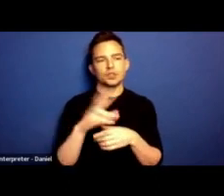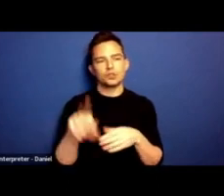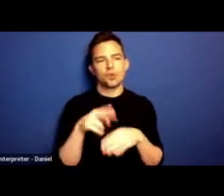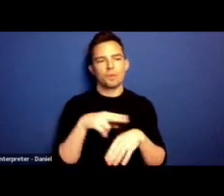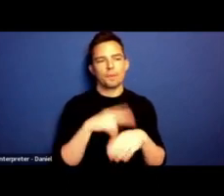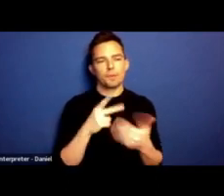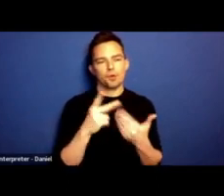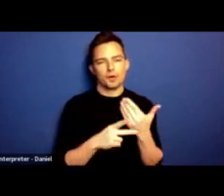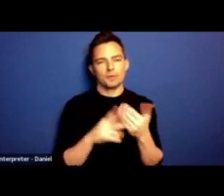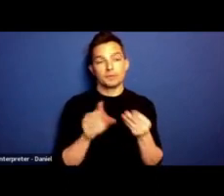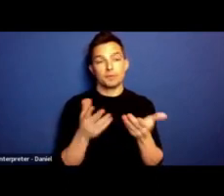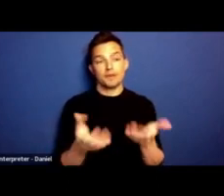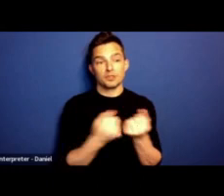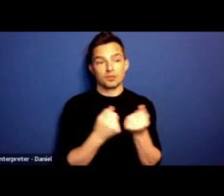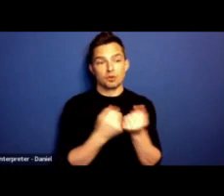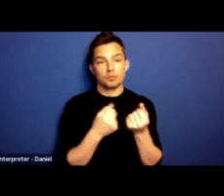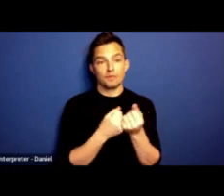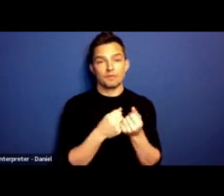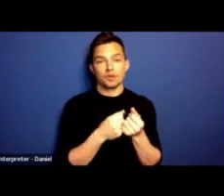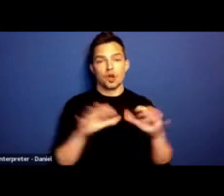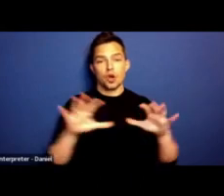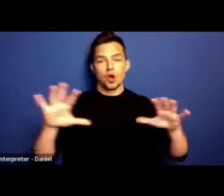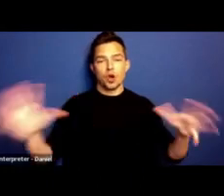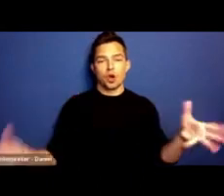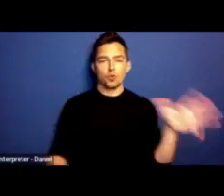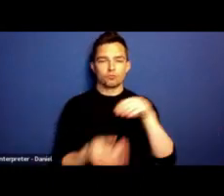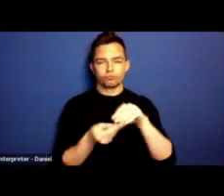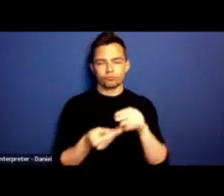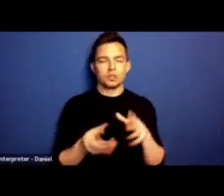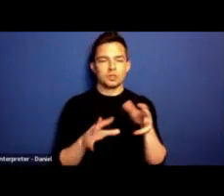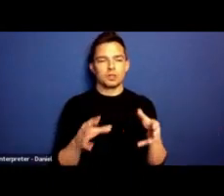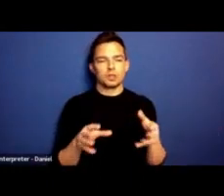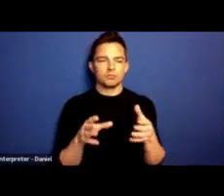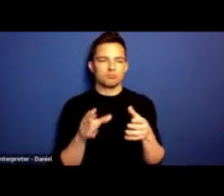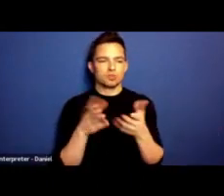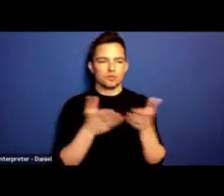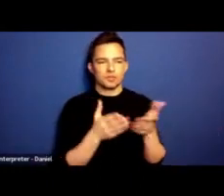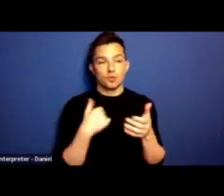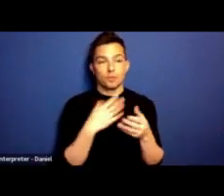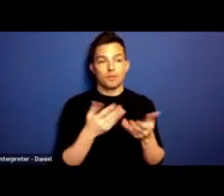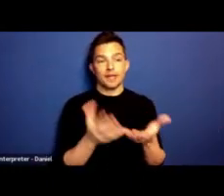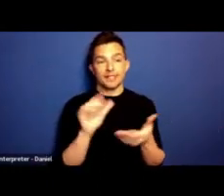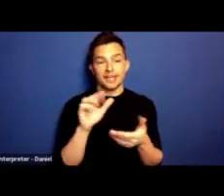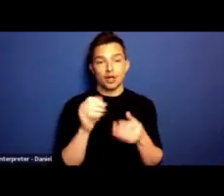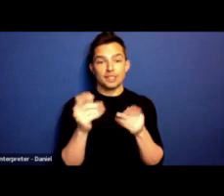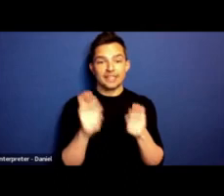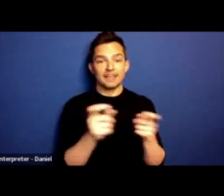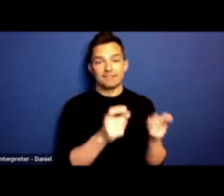provide supportive wraparound services for we provide those caregiving services. And I think that there's an opportunity for